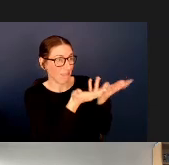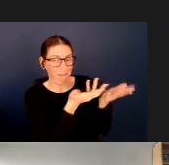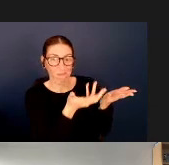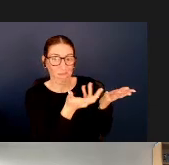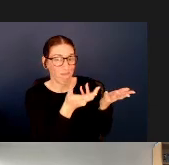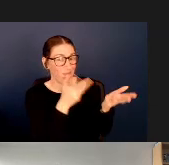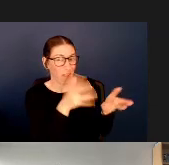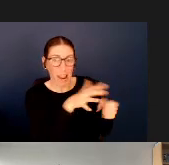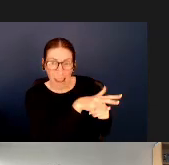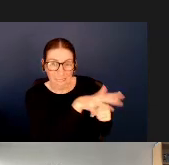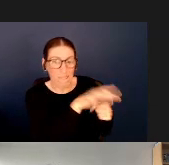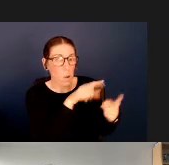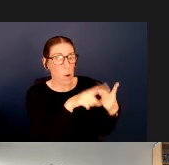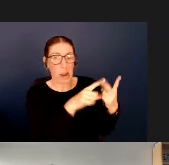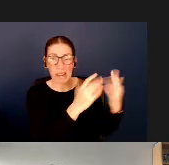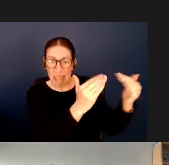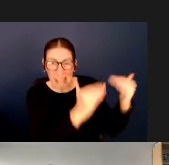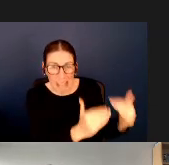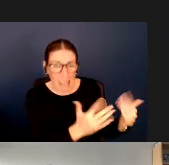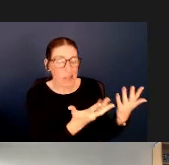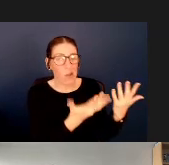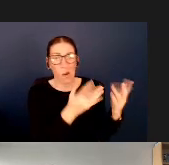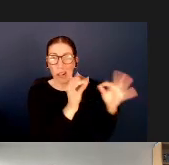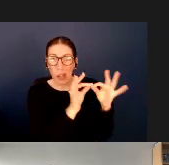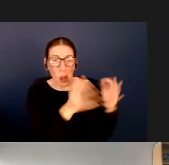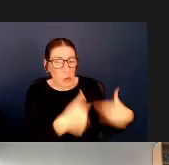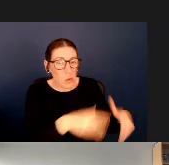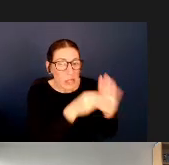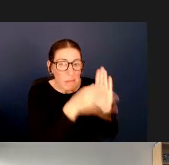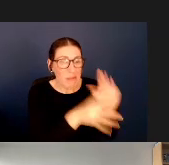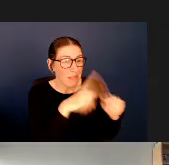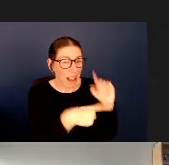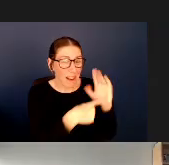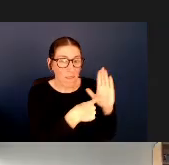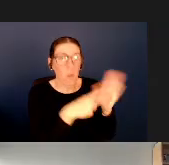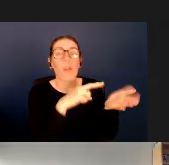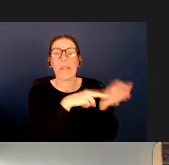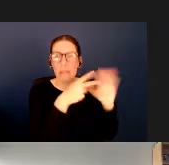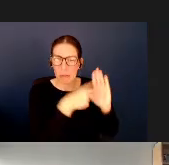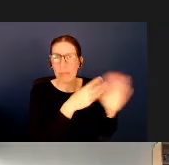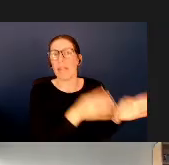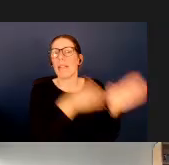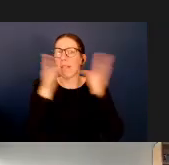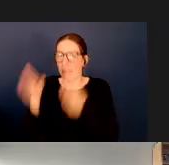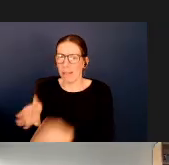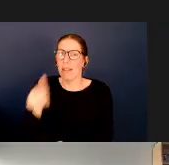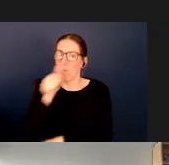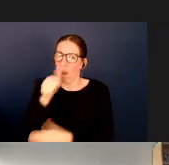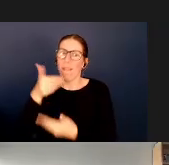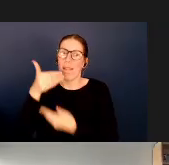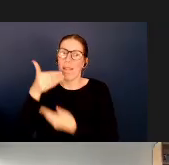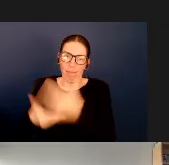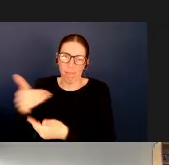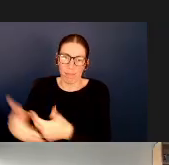or too high a cost. I'm probably out of time. The management of state funded policy provisioning